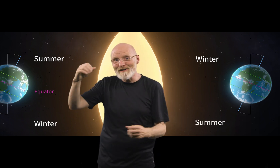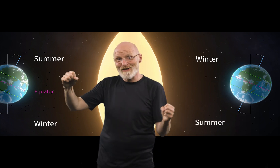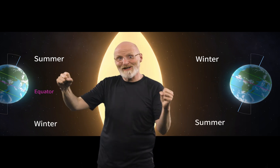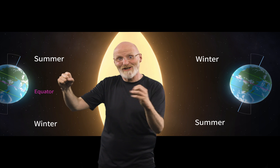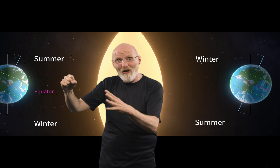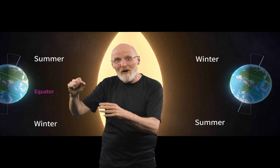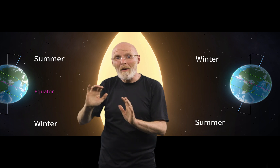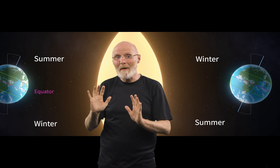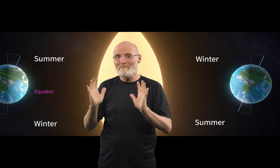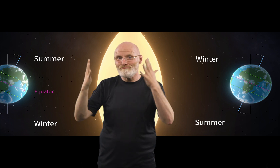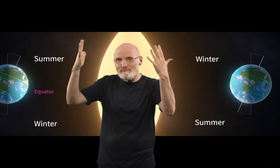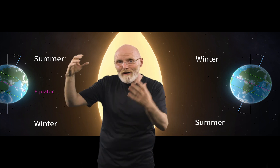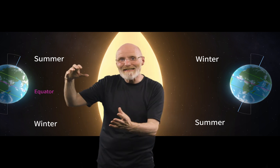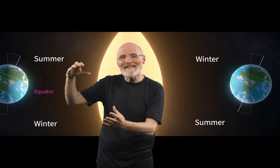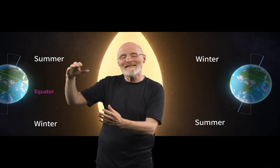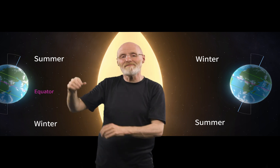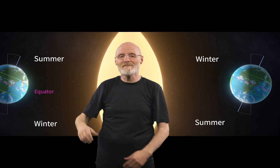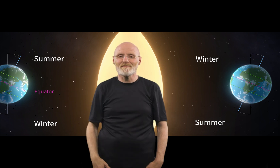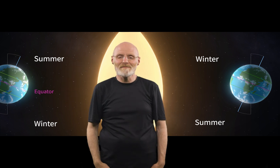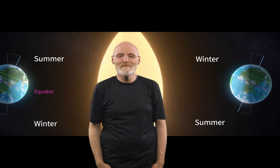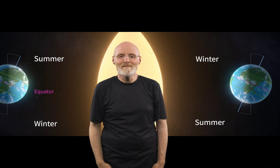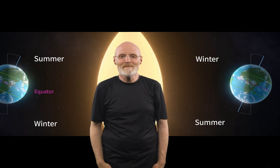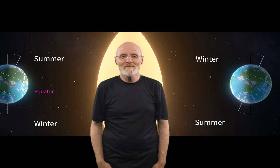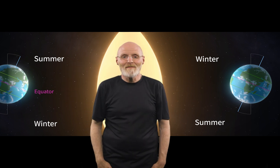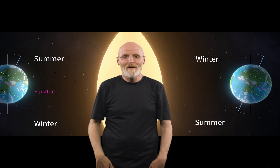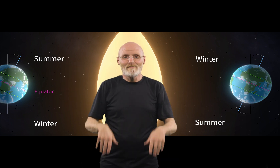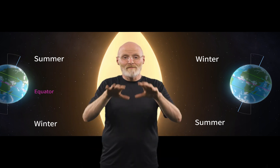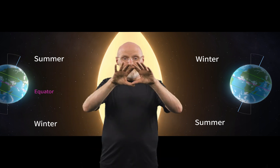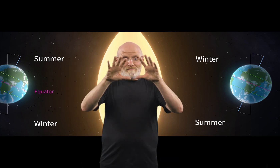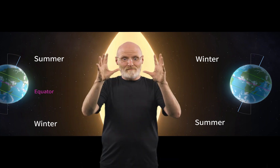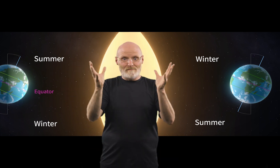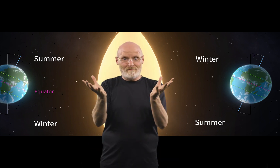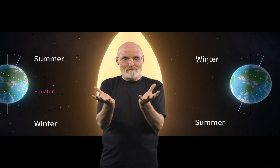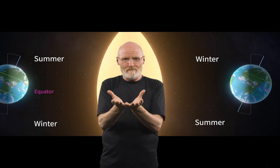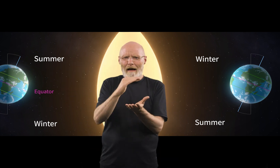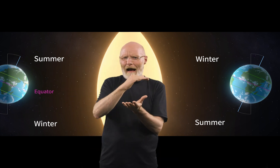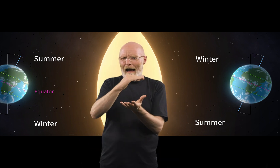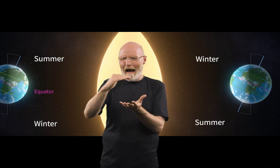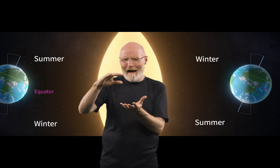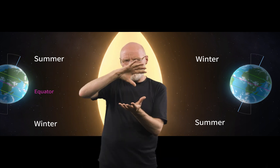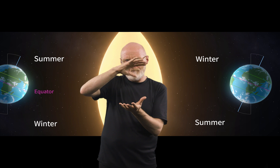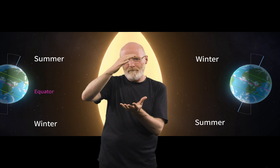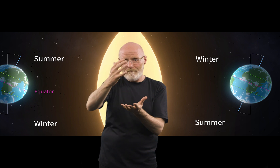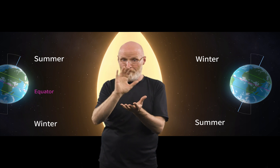They have there somewhere and get more light and warmth. These two halves of the earth are called